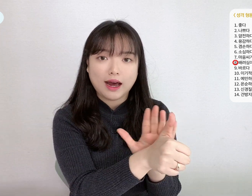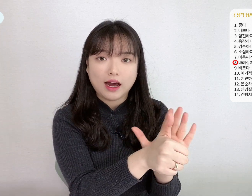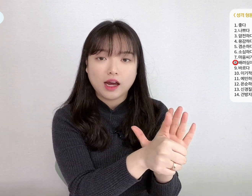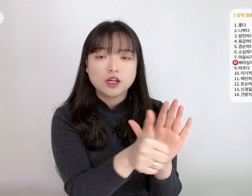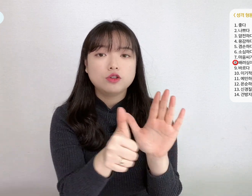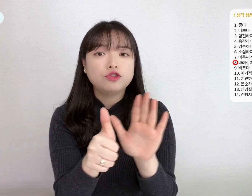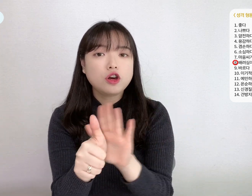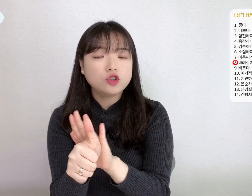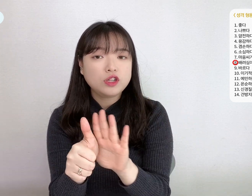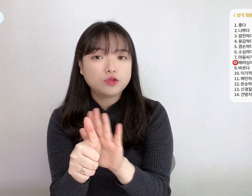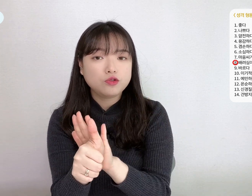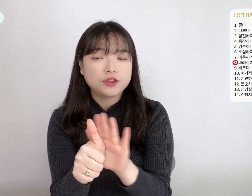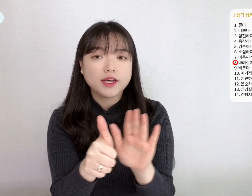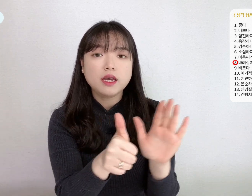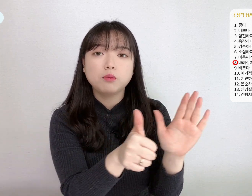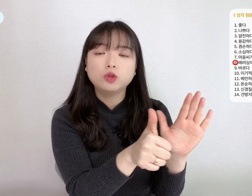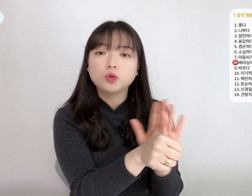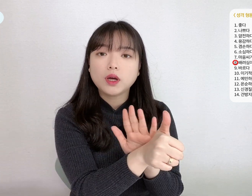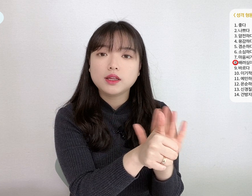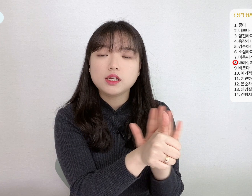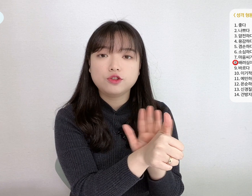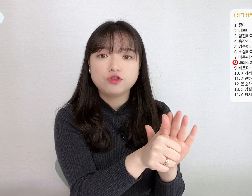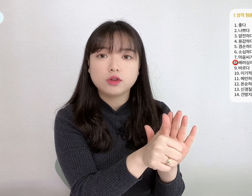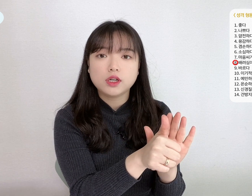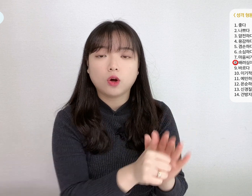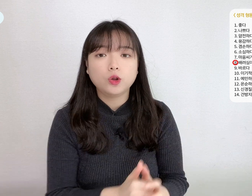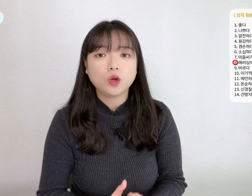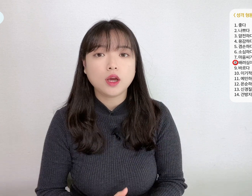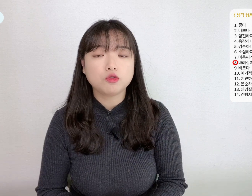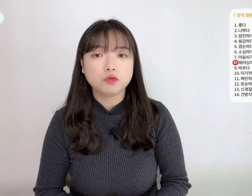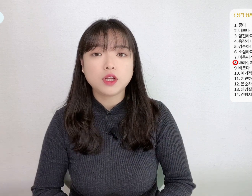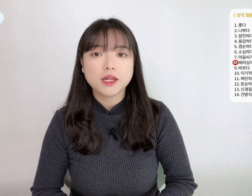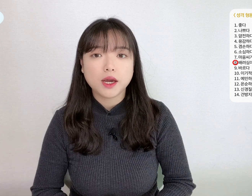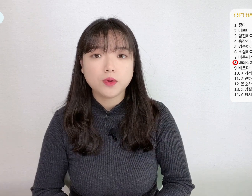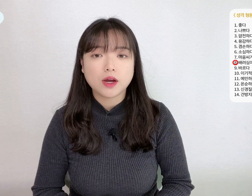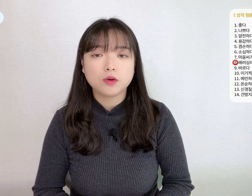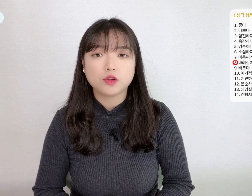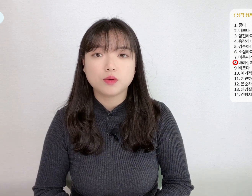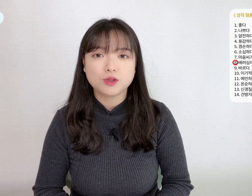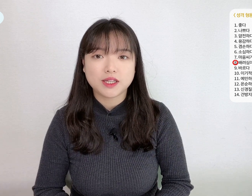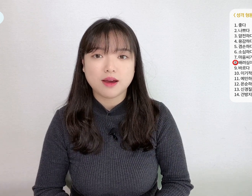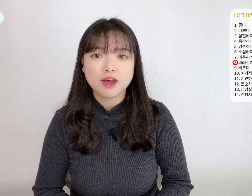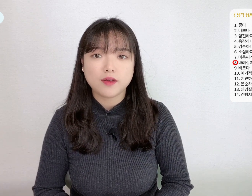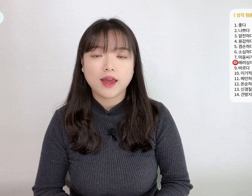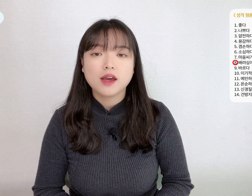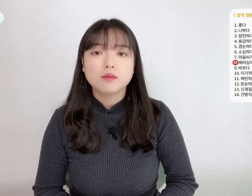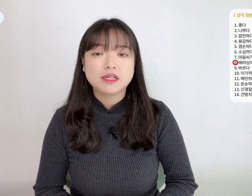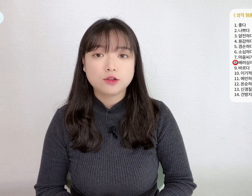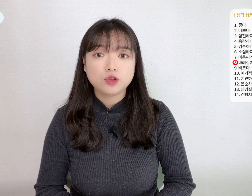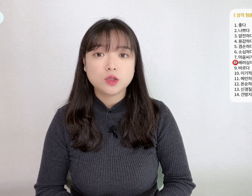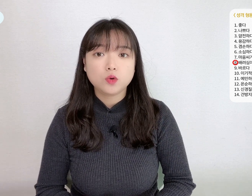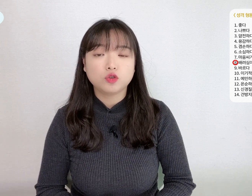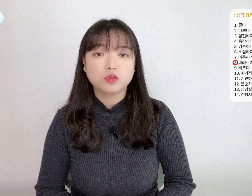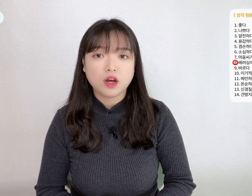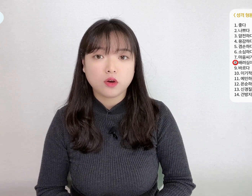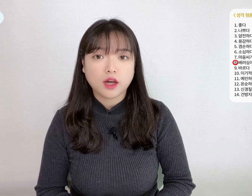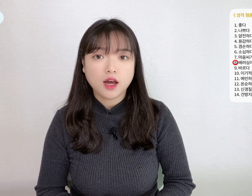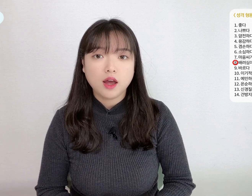which have the same sign language, supreme, passive, and subhyang? If you ask me, I can tell you that it is classified